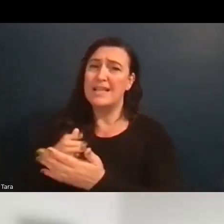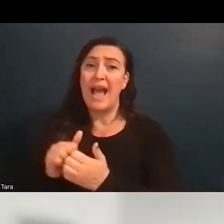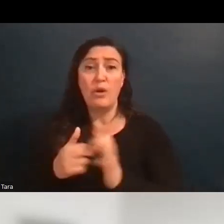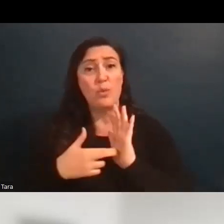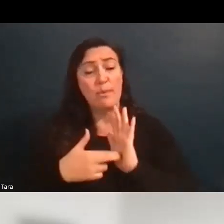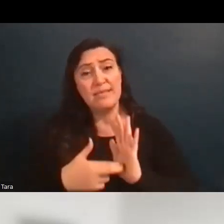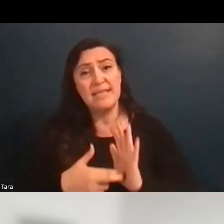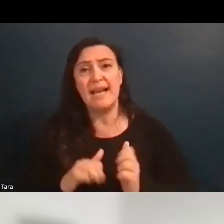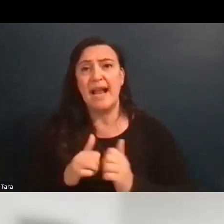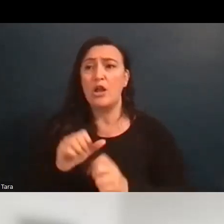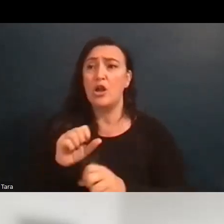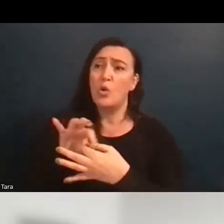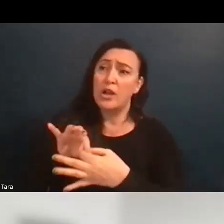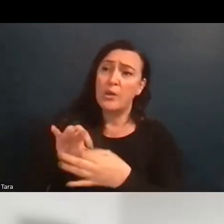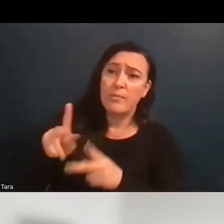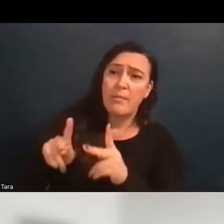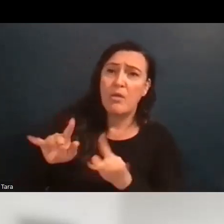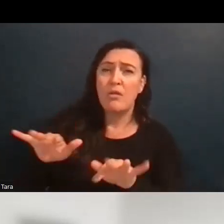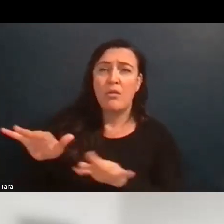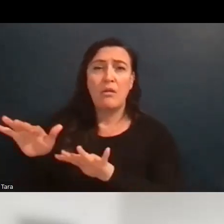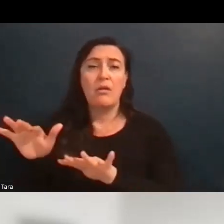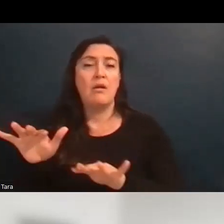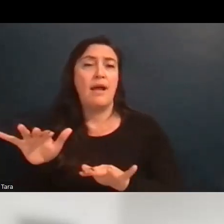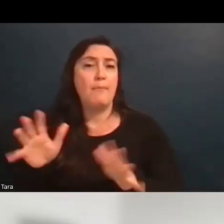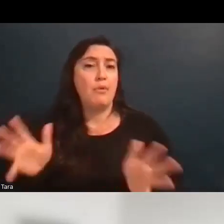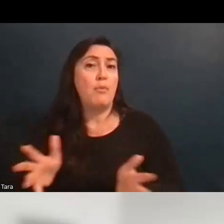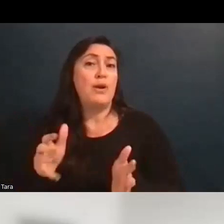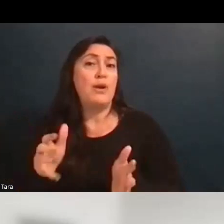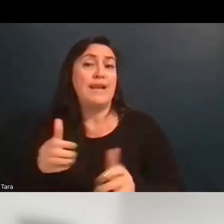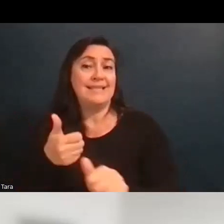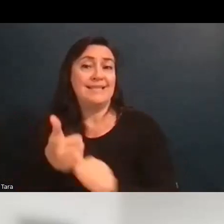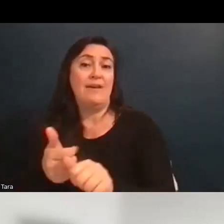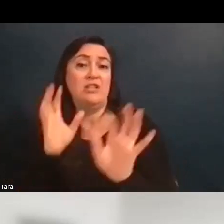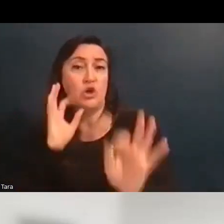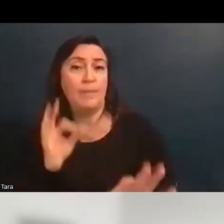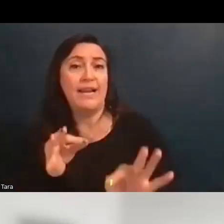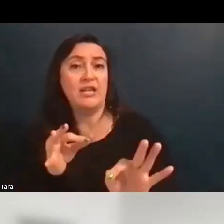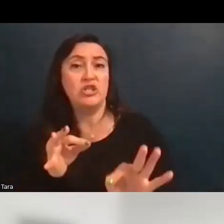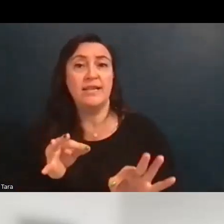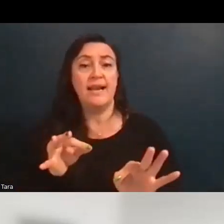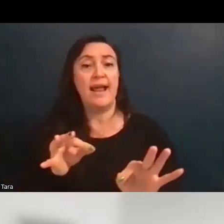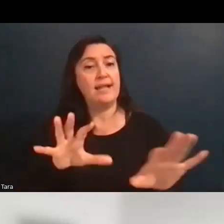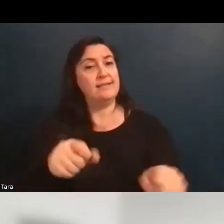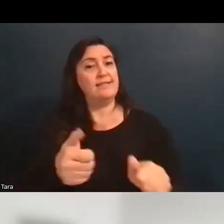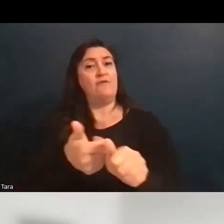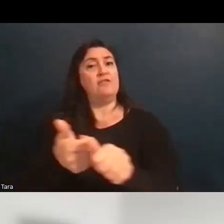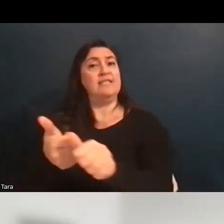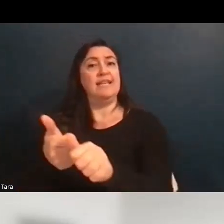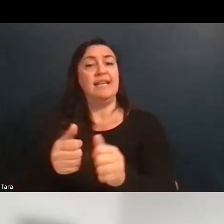folks, how you're promoting self determination and sovereignty over data and how you're sort of leaving the landscape when you leave.